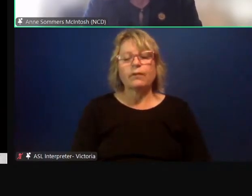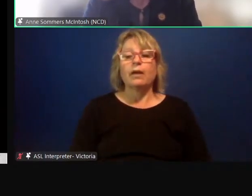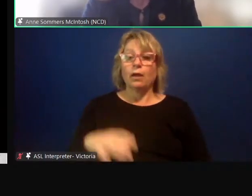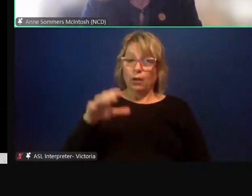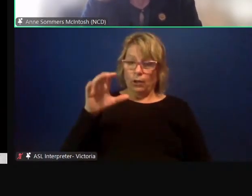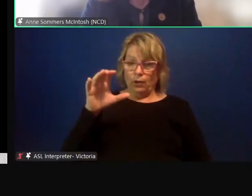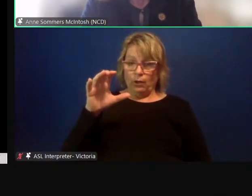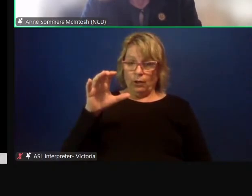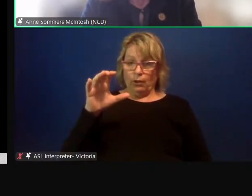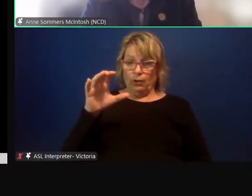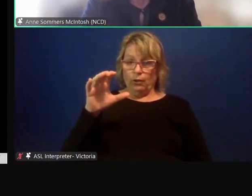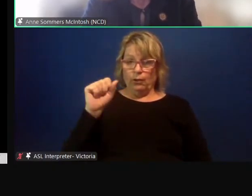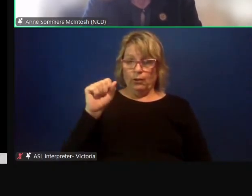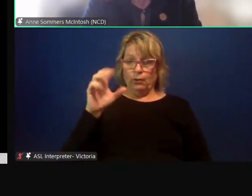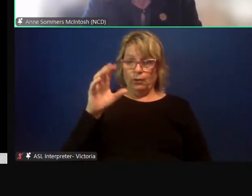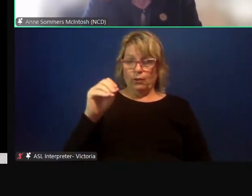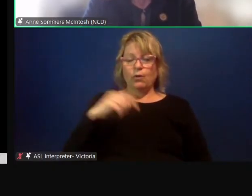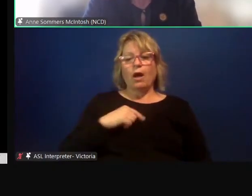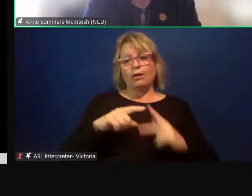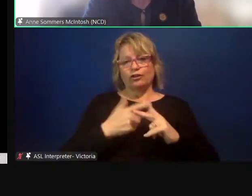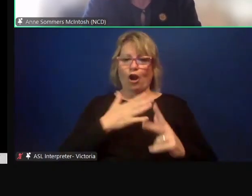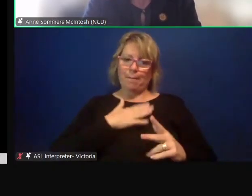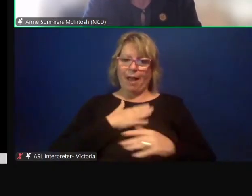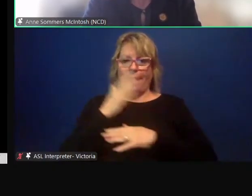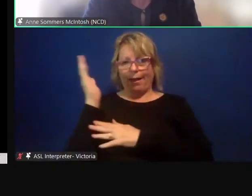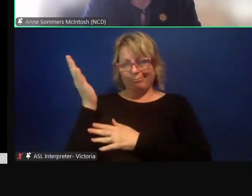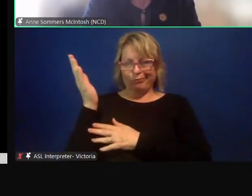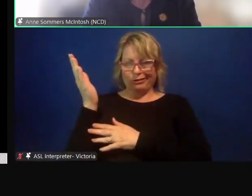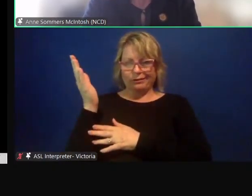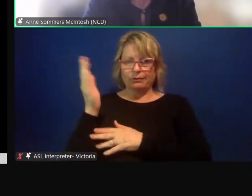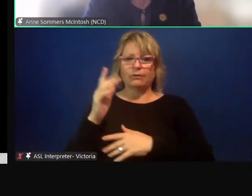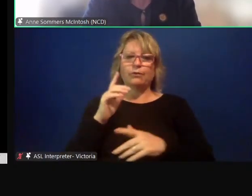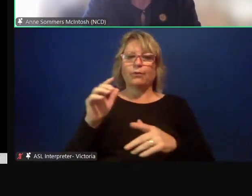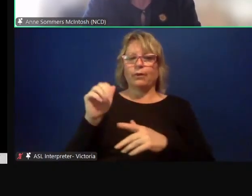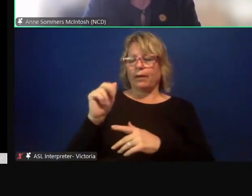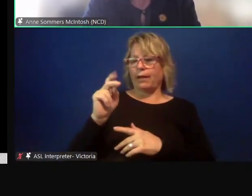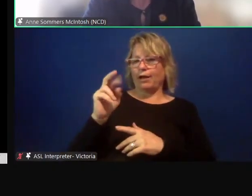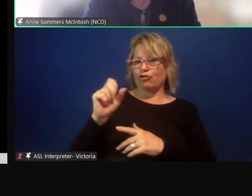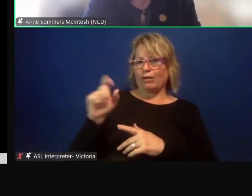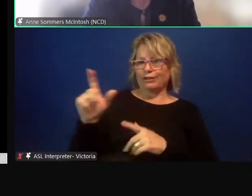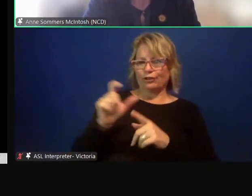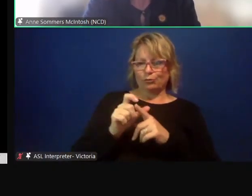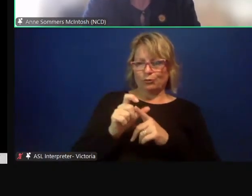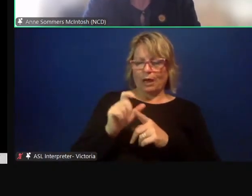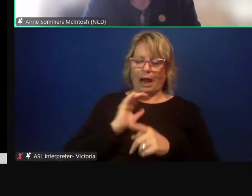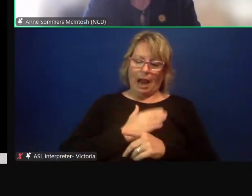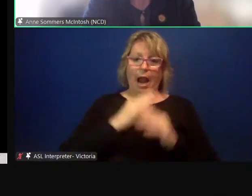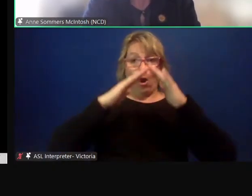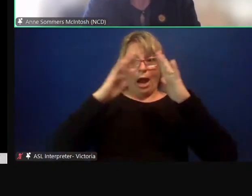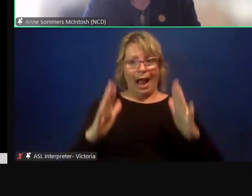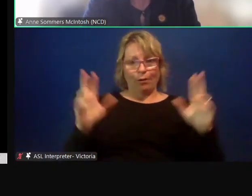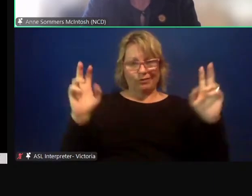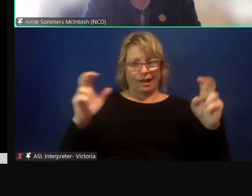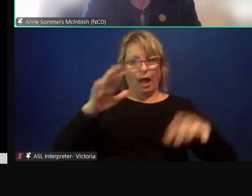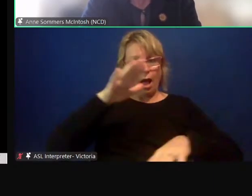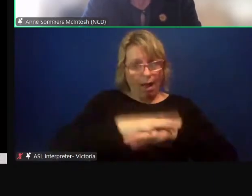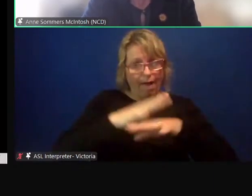the presentation started here with Andres's own words, our house is on fire. That is